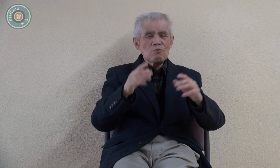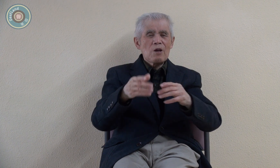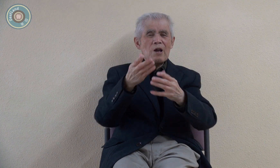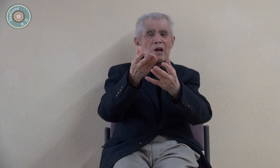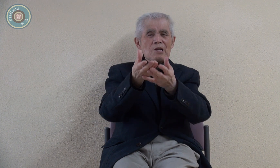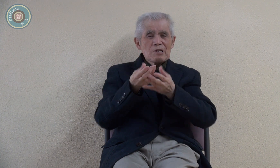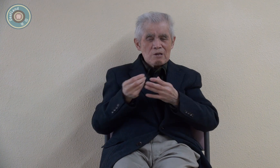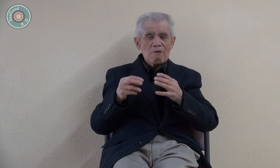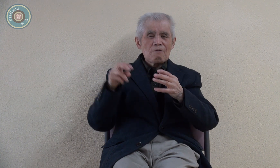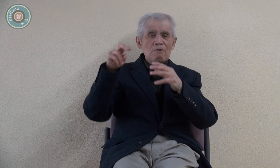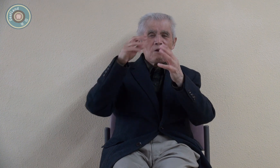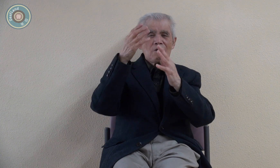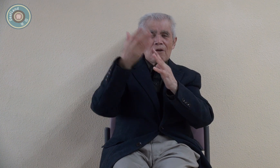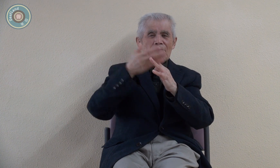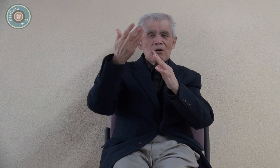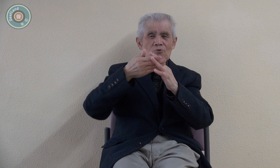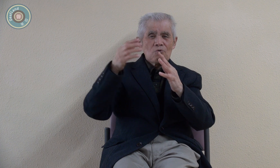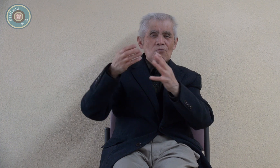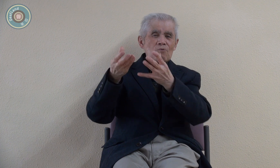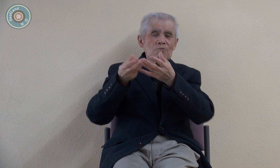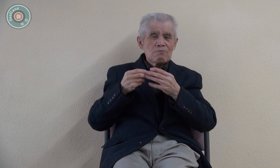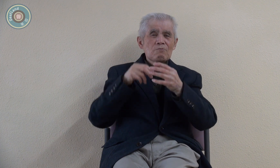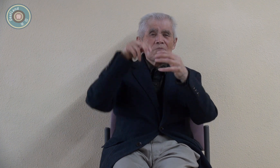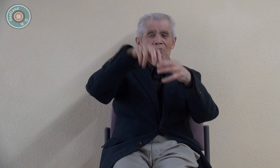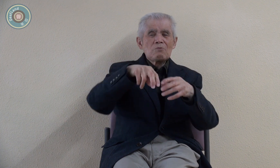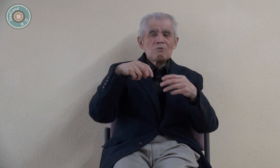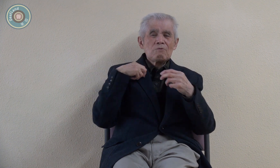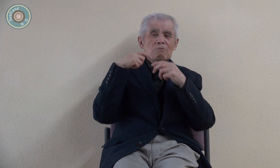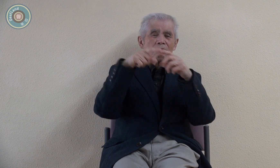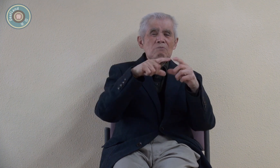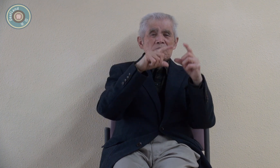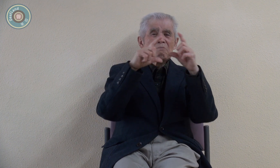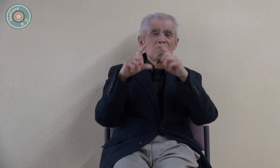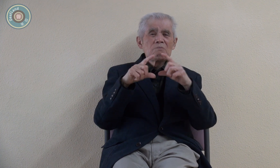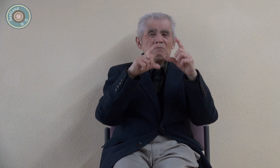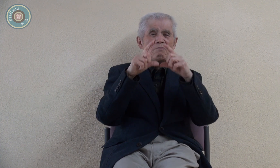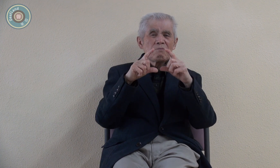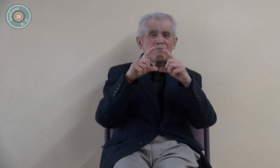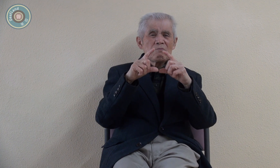My mother and four brothers lived there